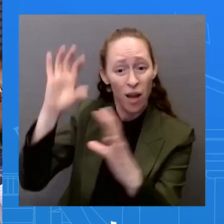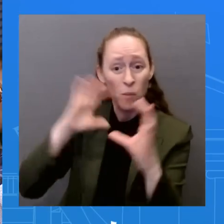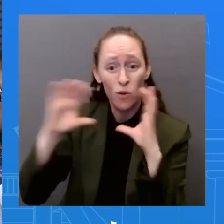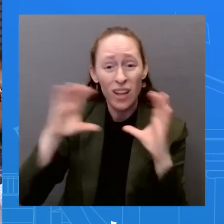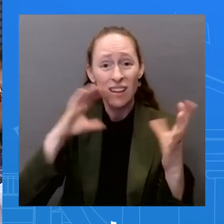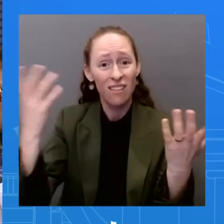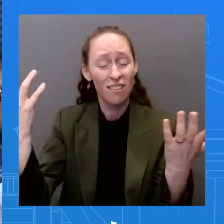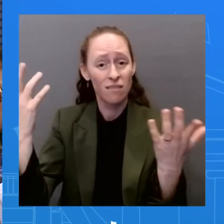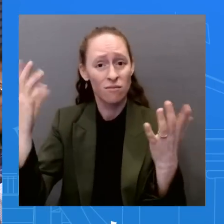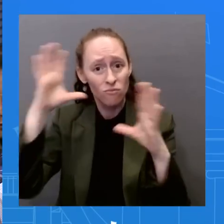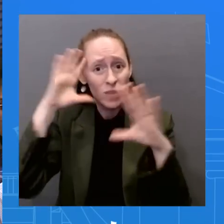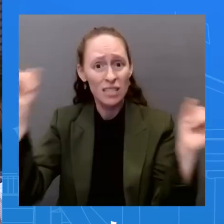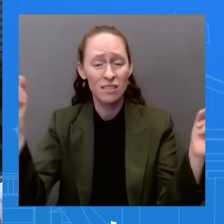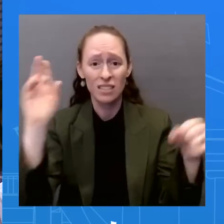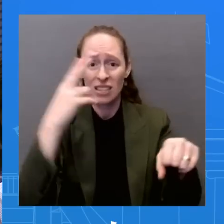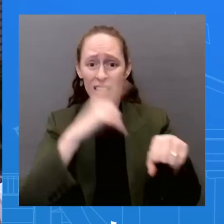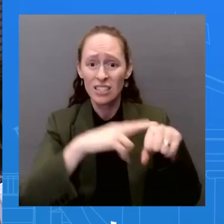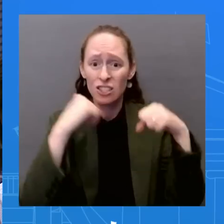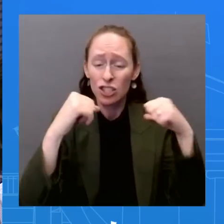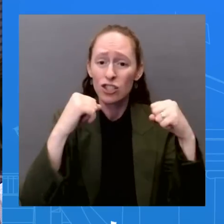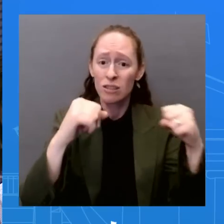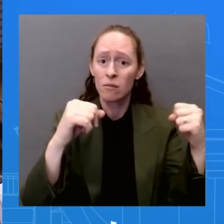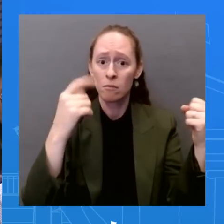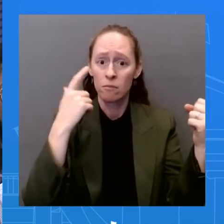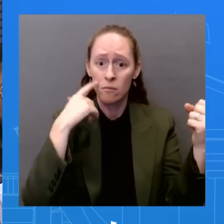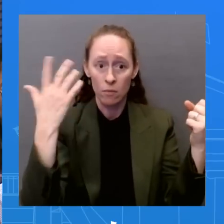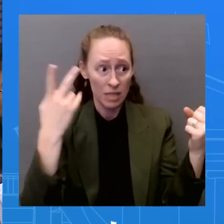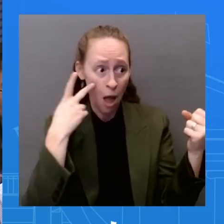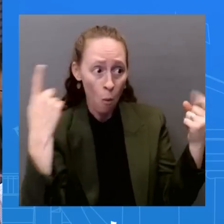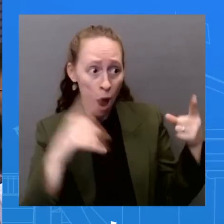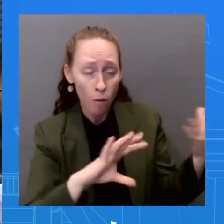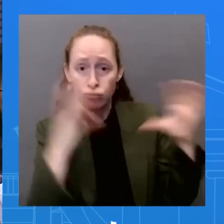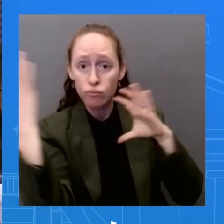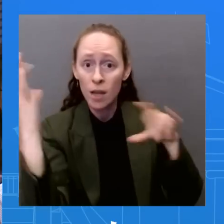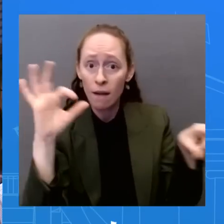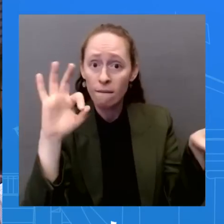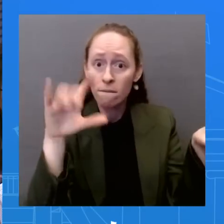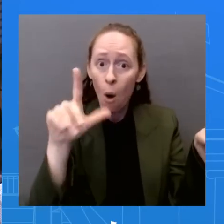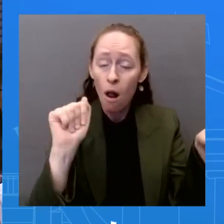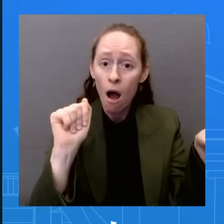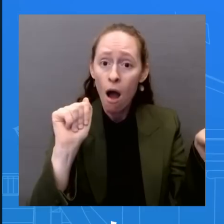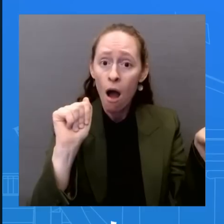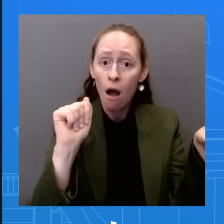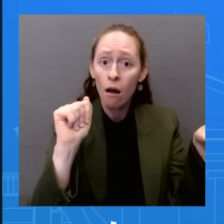since this first came to the attention of the National Archives back in February? Ms. Jean-Pierre: So, as you know,